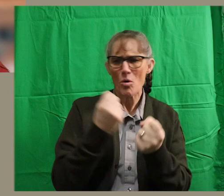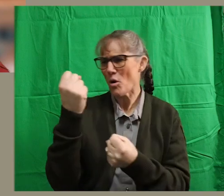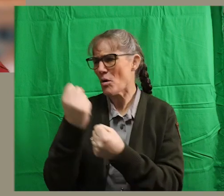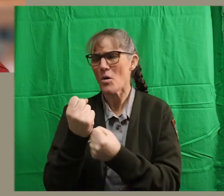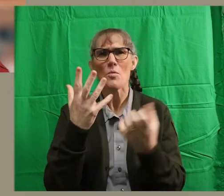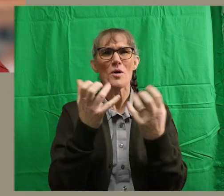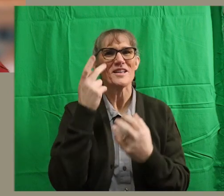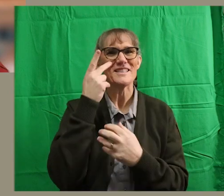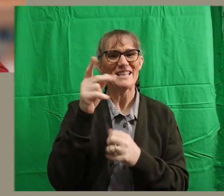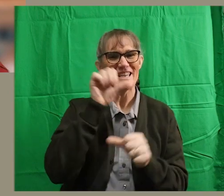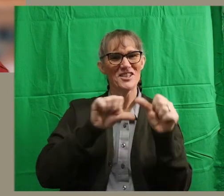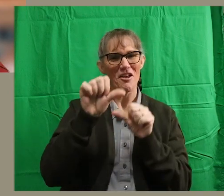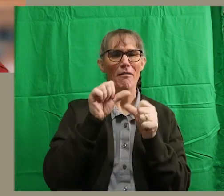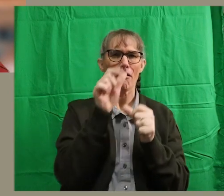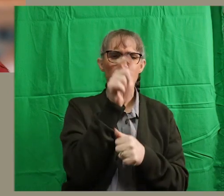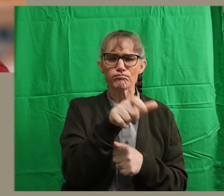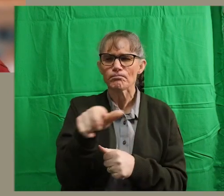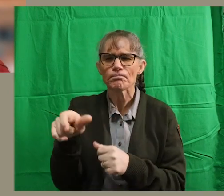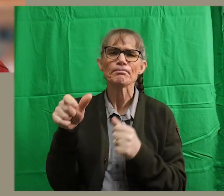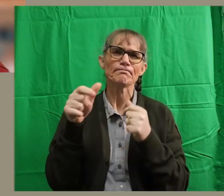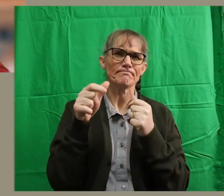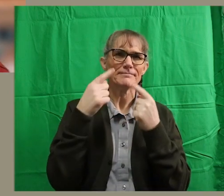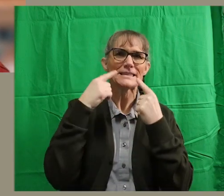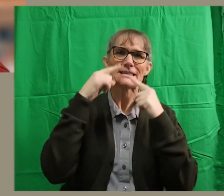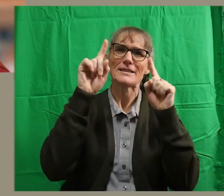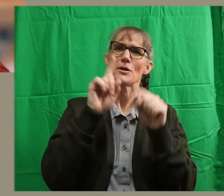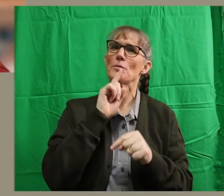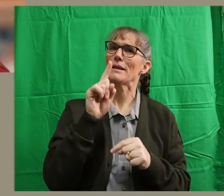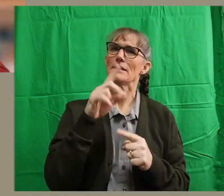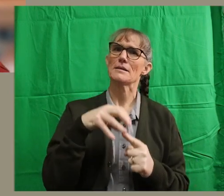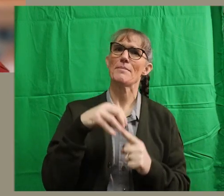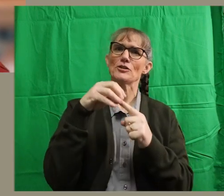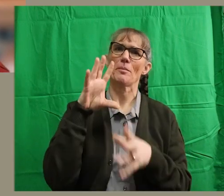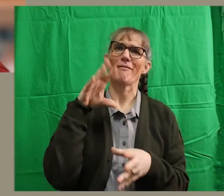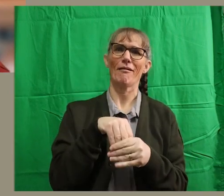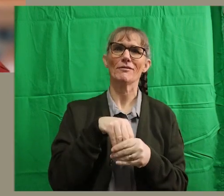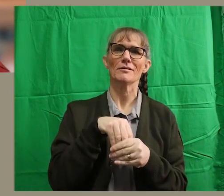supportive and want to see each other succeed. So, it's a really special thing to be part of.